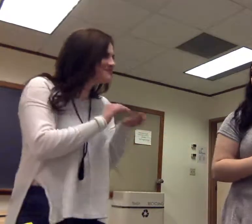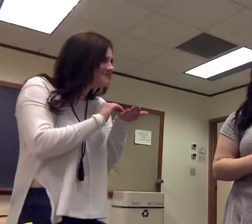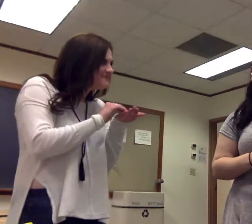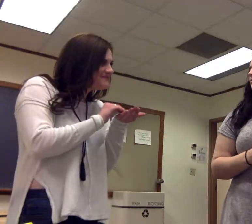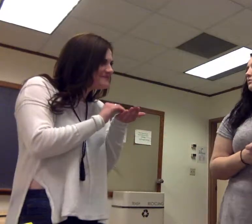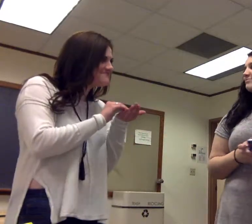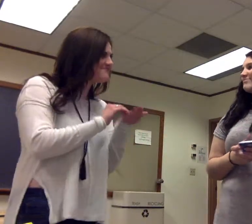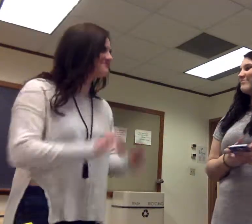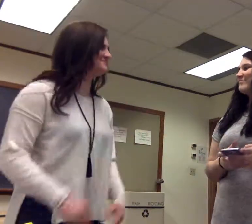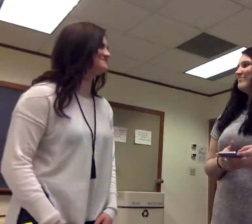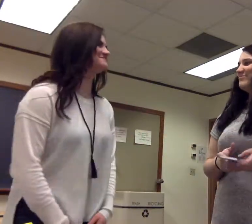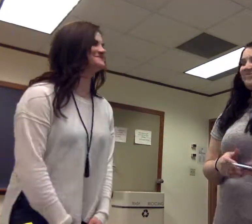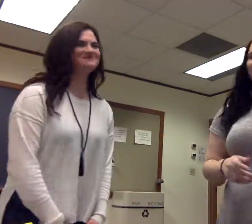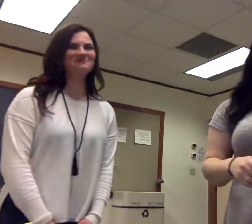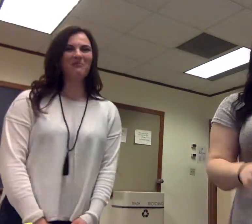Excuse me.